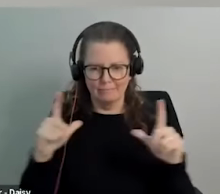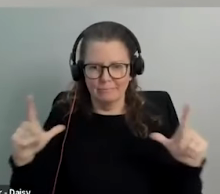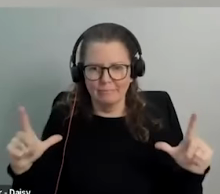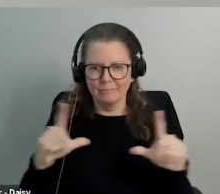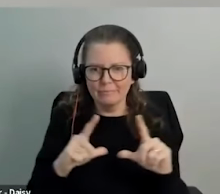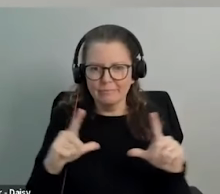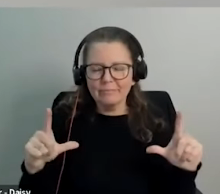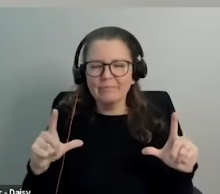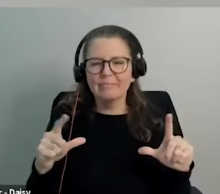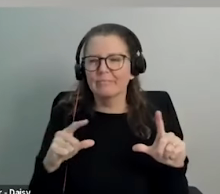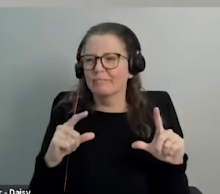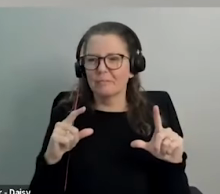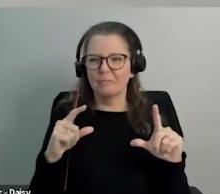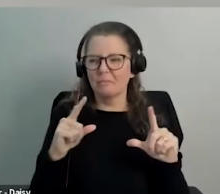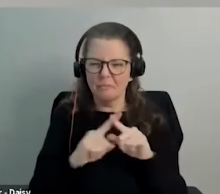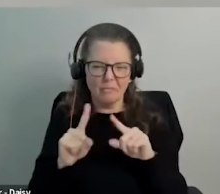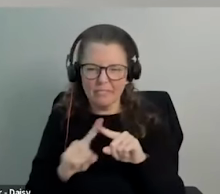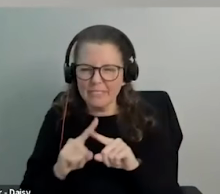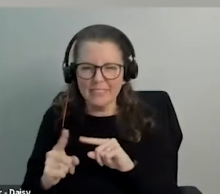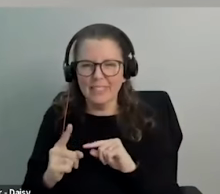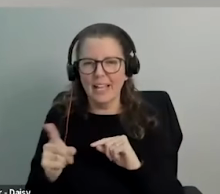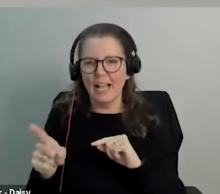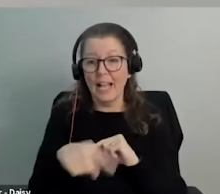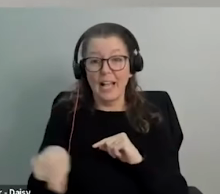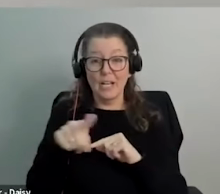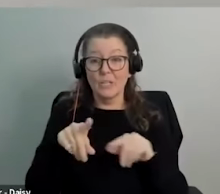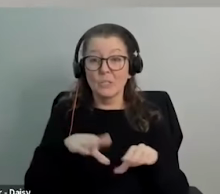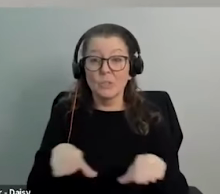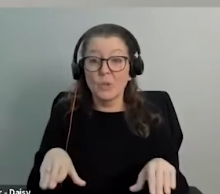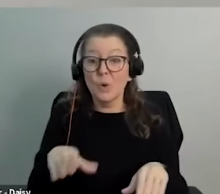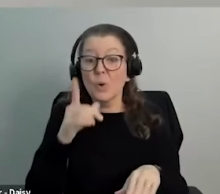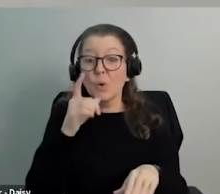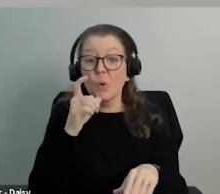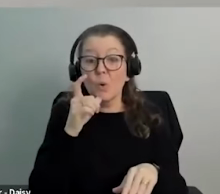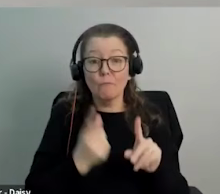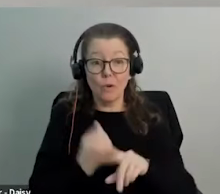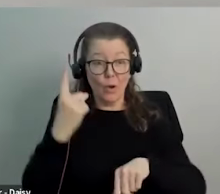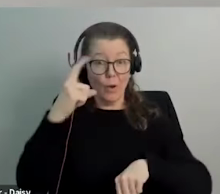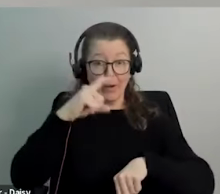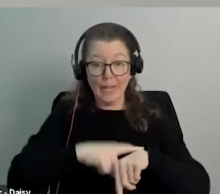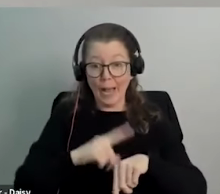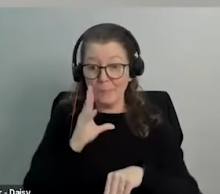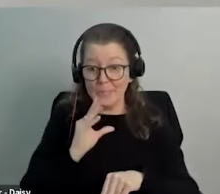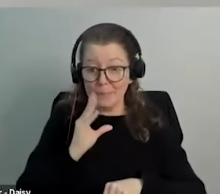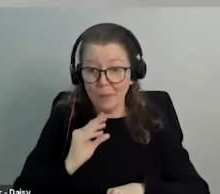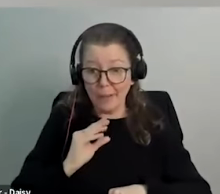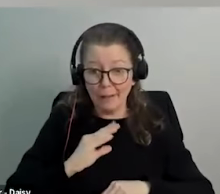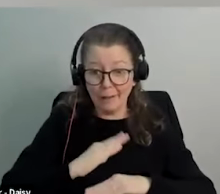and get to actually just have these children, many of whom were using a computer for the first time, finally be able to navigate